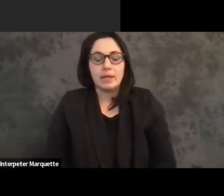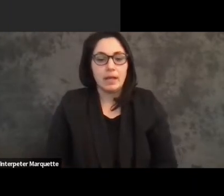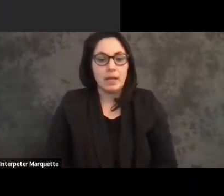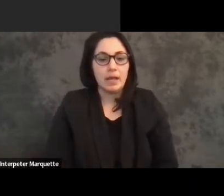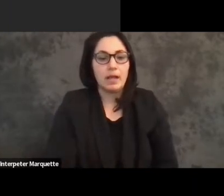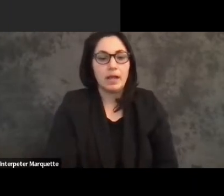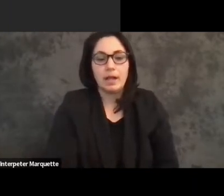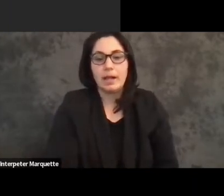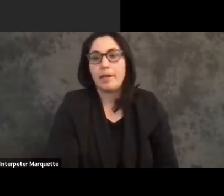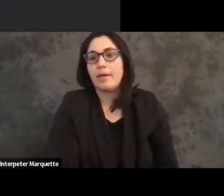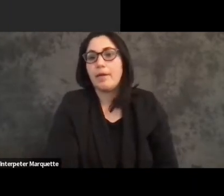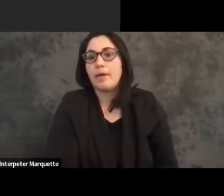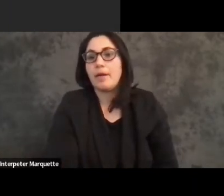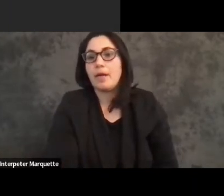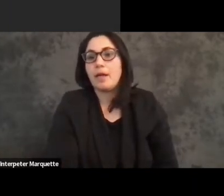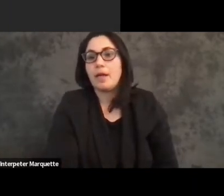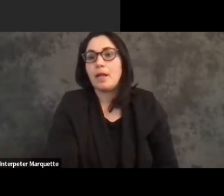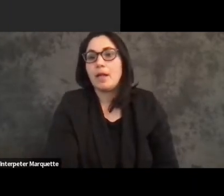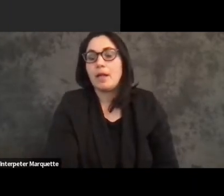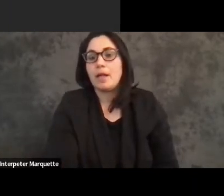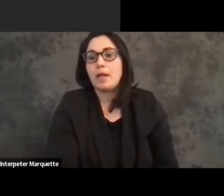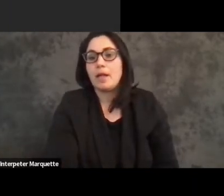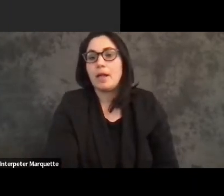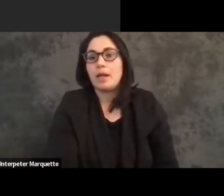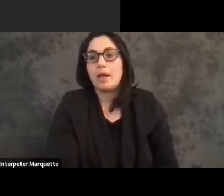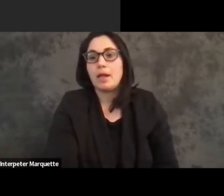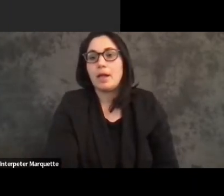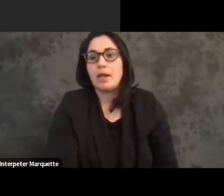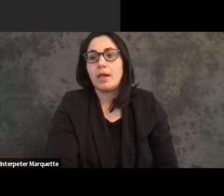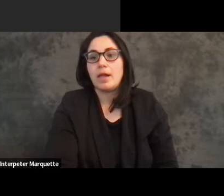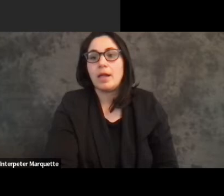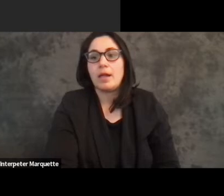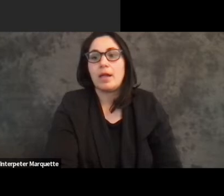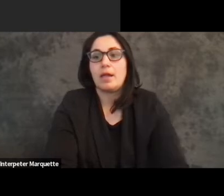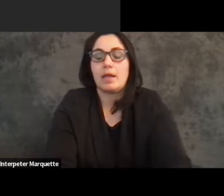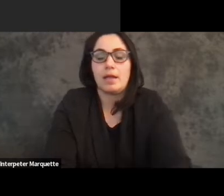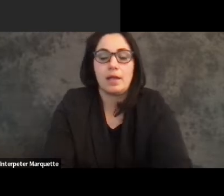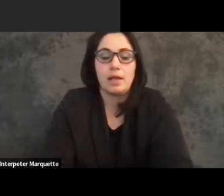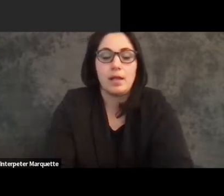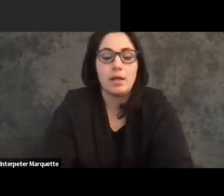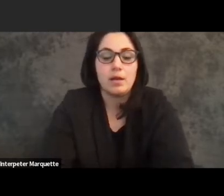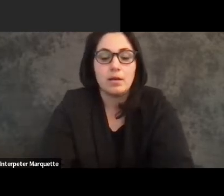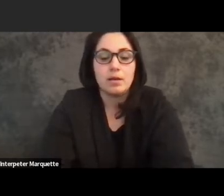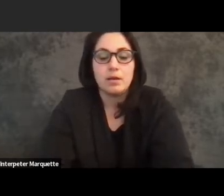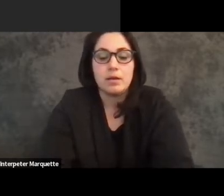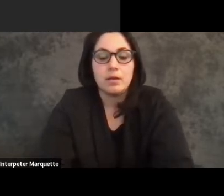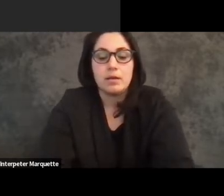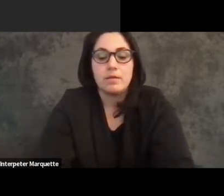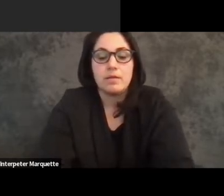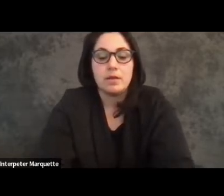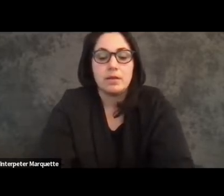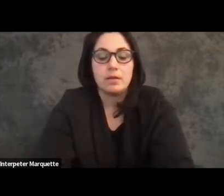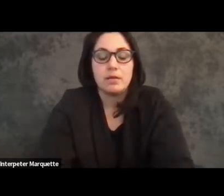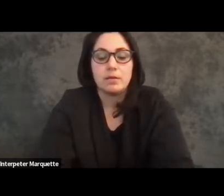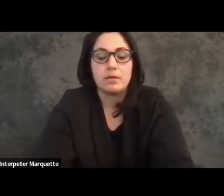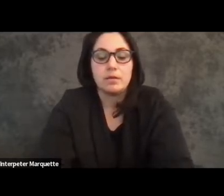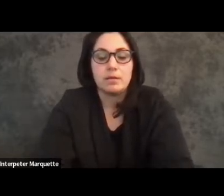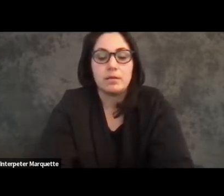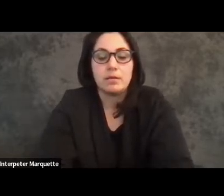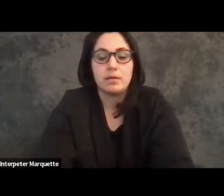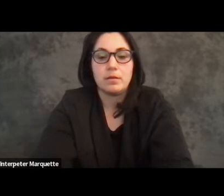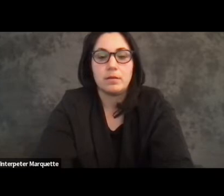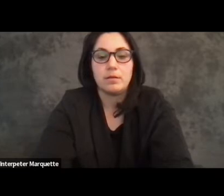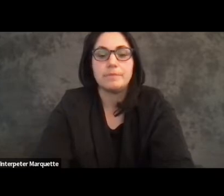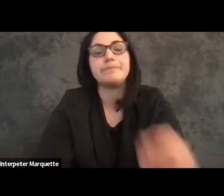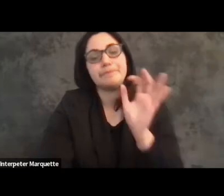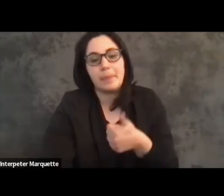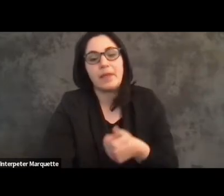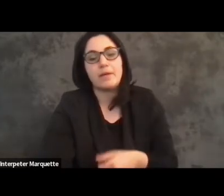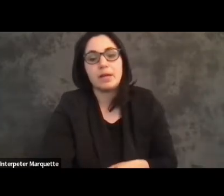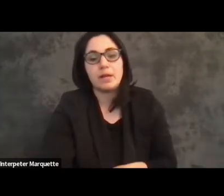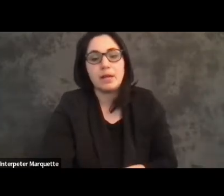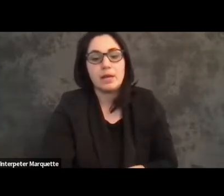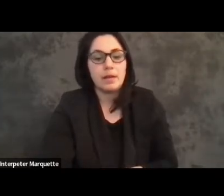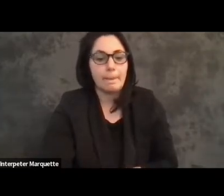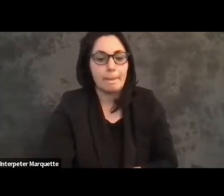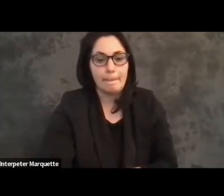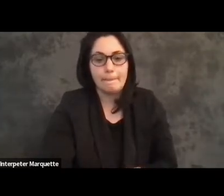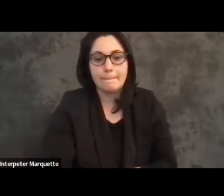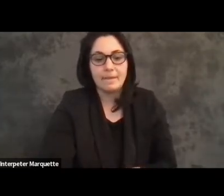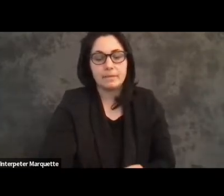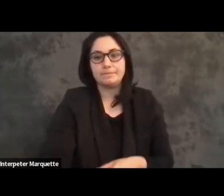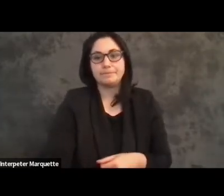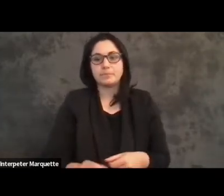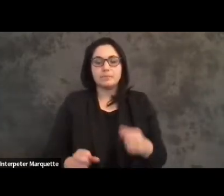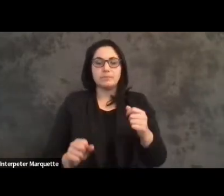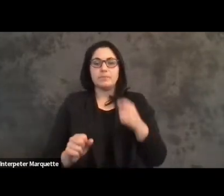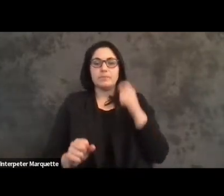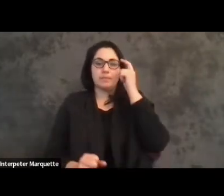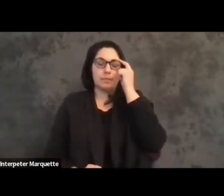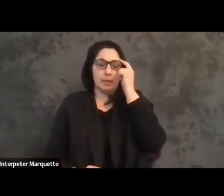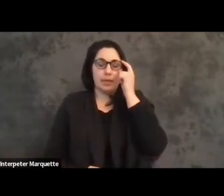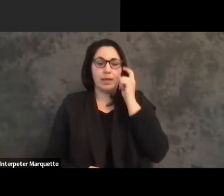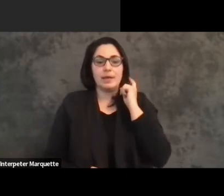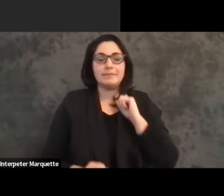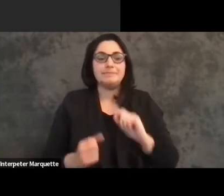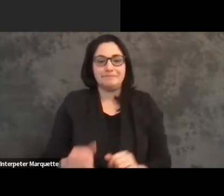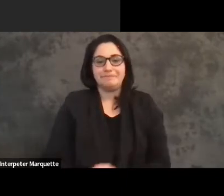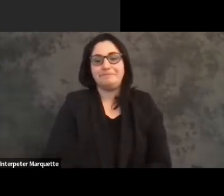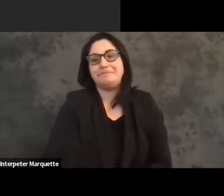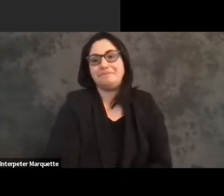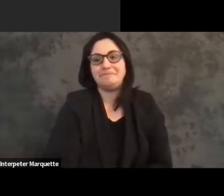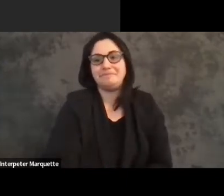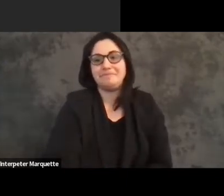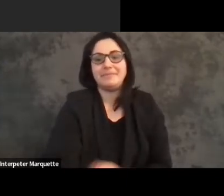from the screen so I'm going to pause.